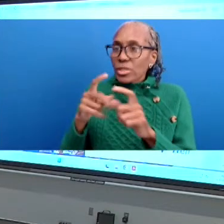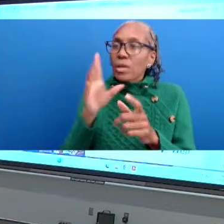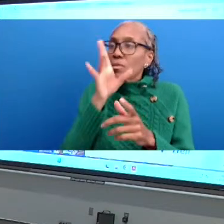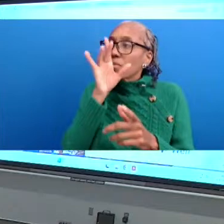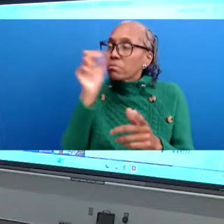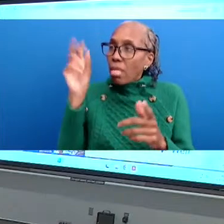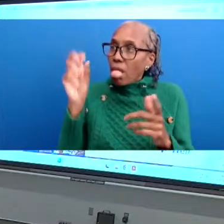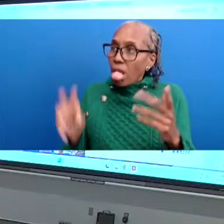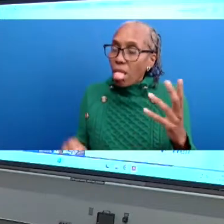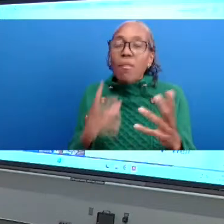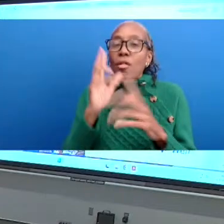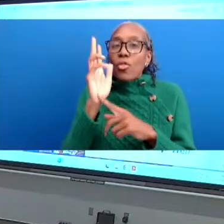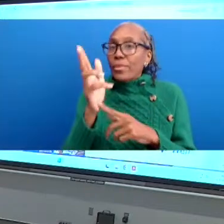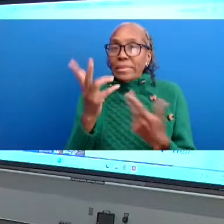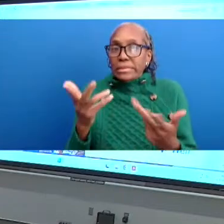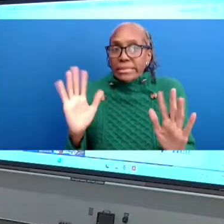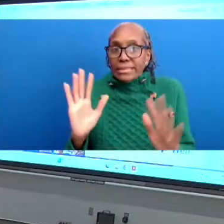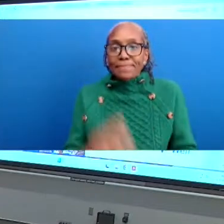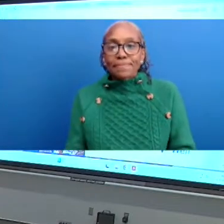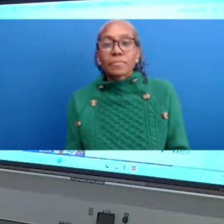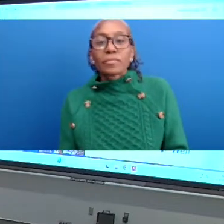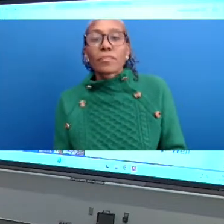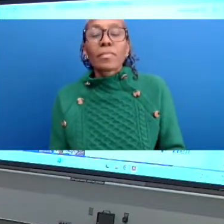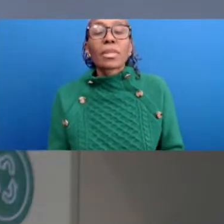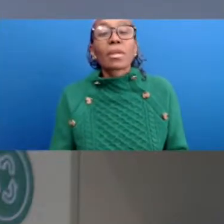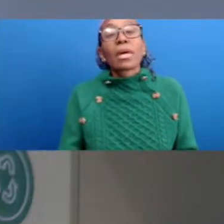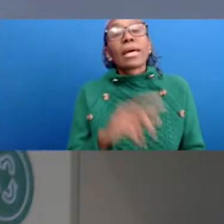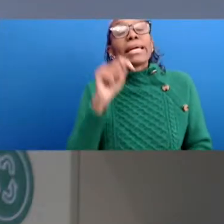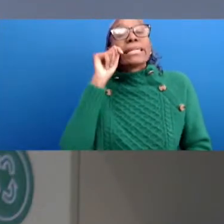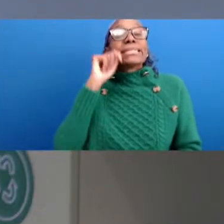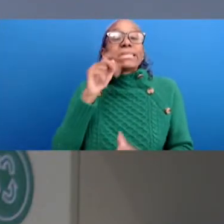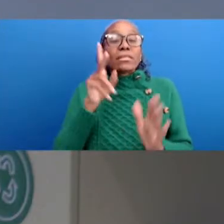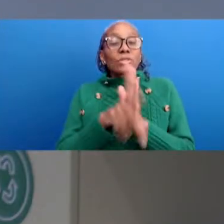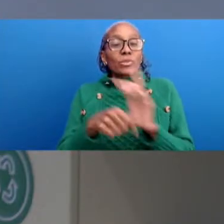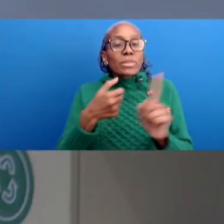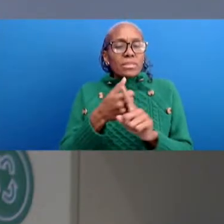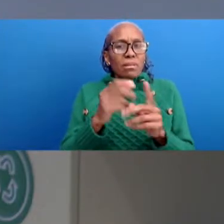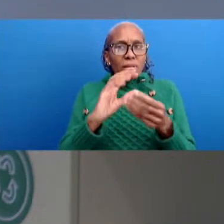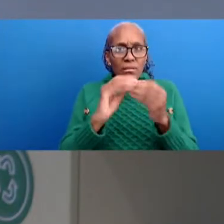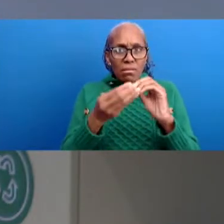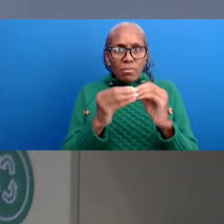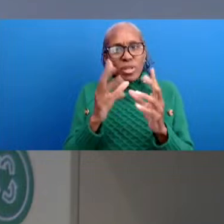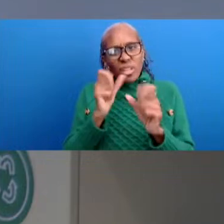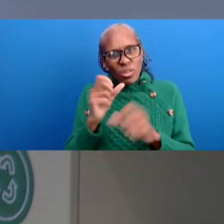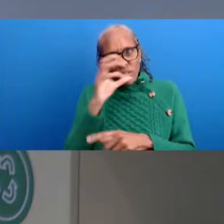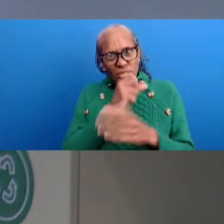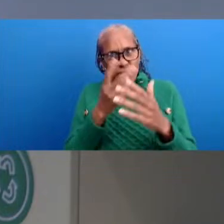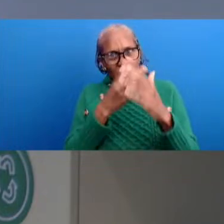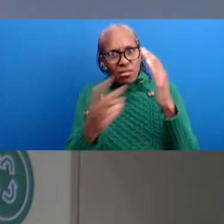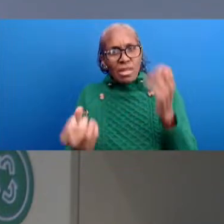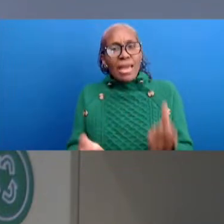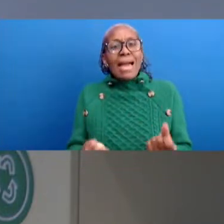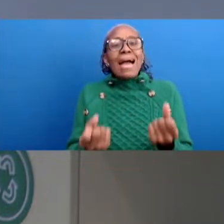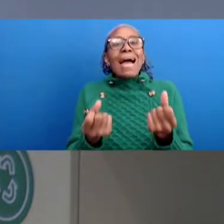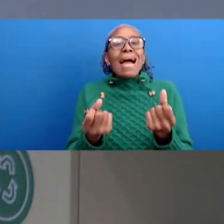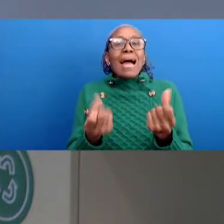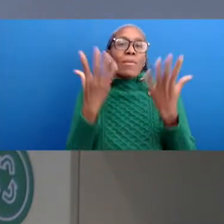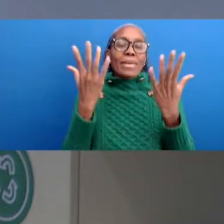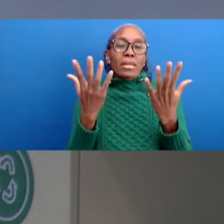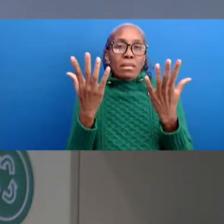I APPRECIATE IT. I HAVE A LOT OF QUESTIONS SO I WANTED TO SAY THEM BECAUSE I